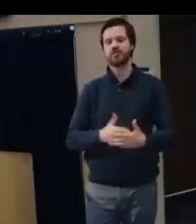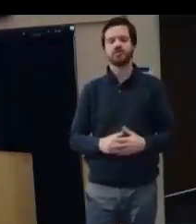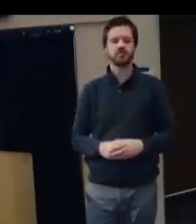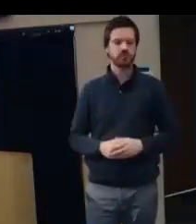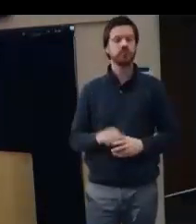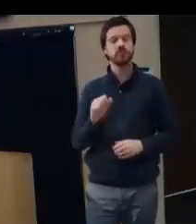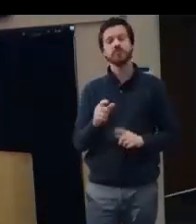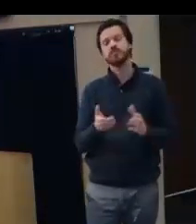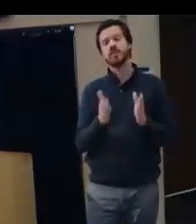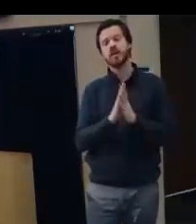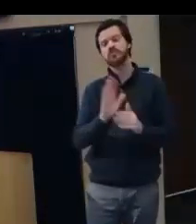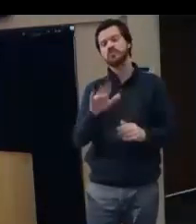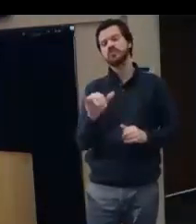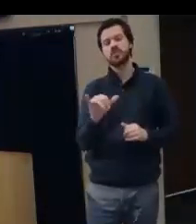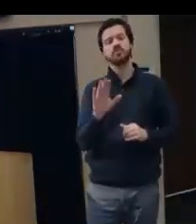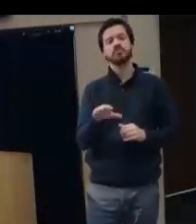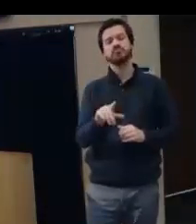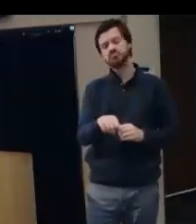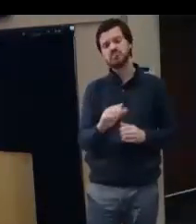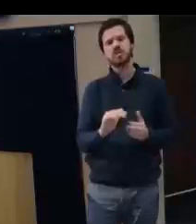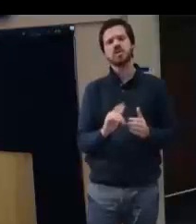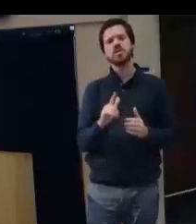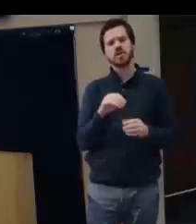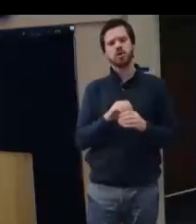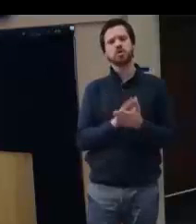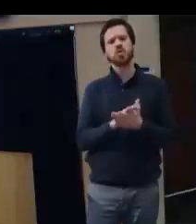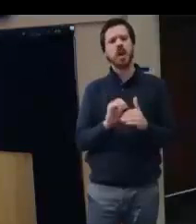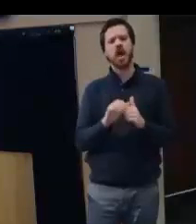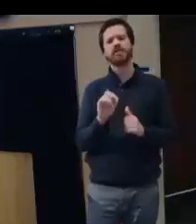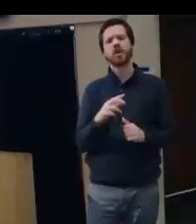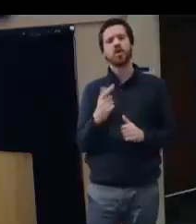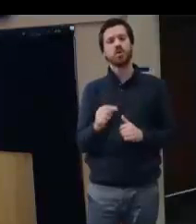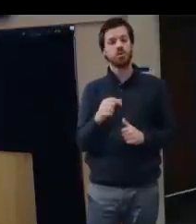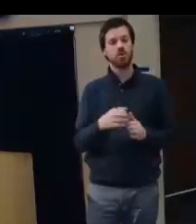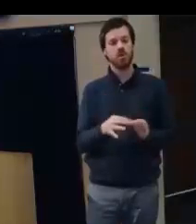we can ask questions like how far did you go in school were you ever held back a year what